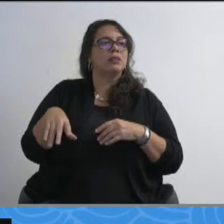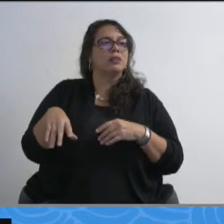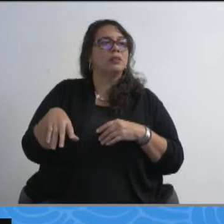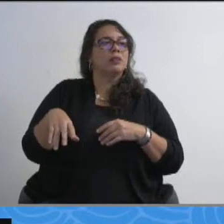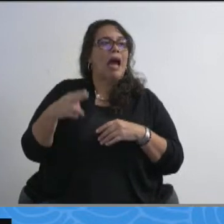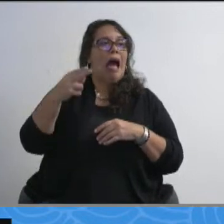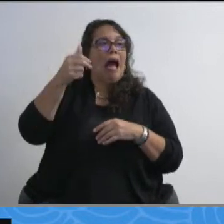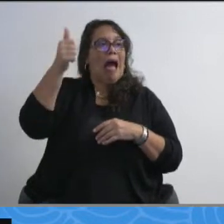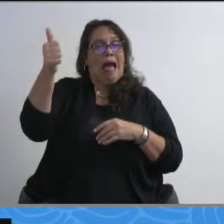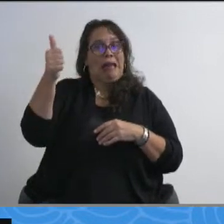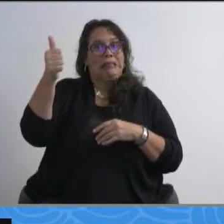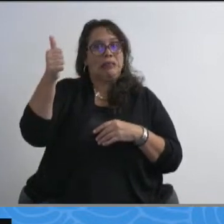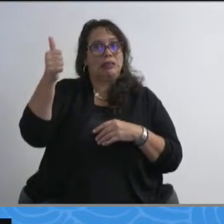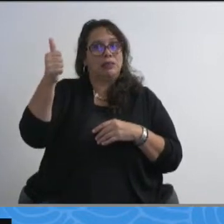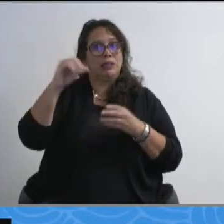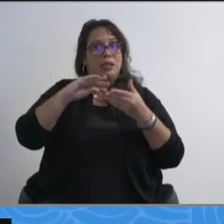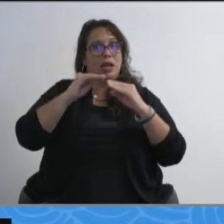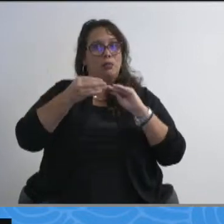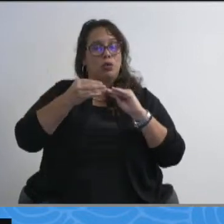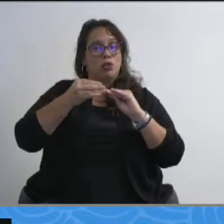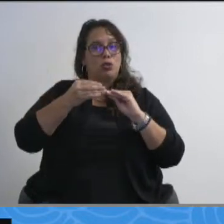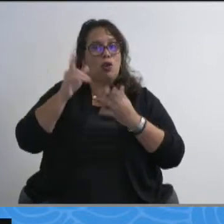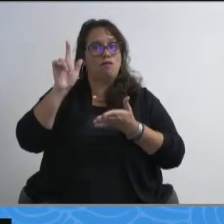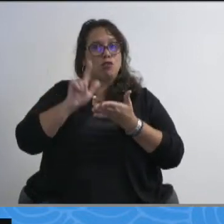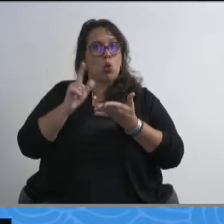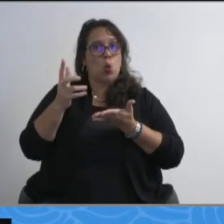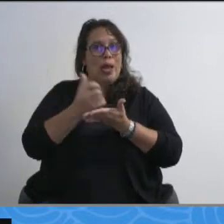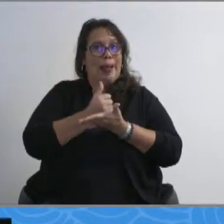And we also did the 75% low-income